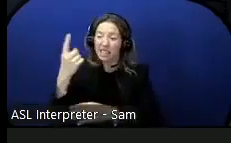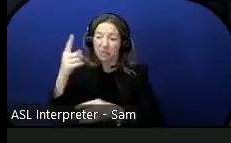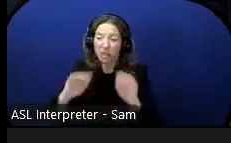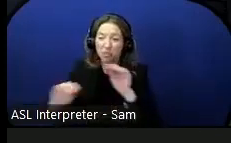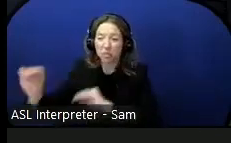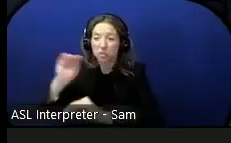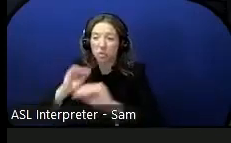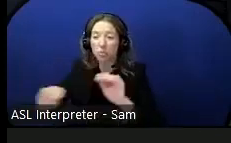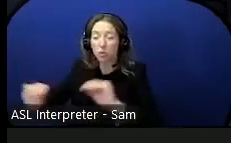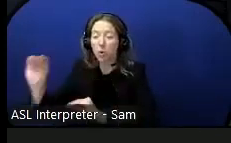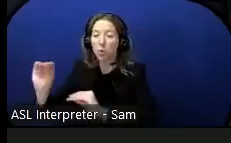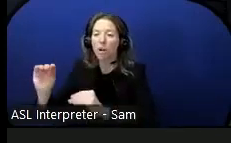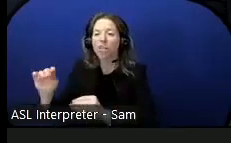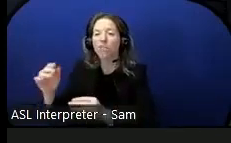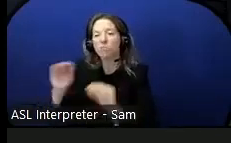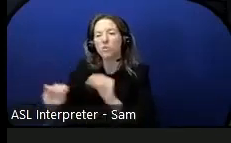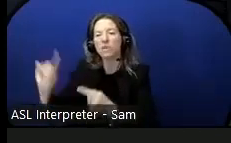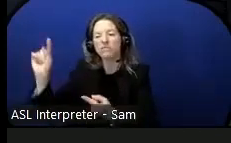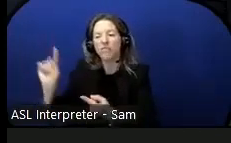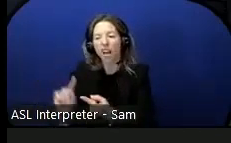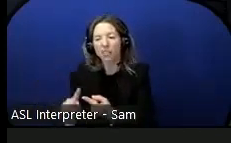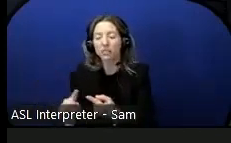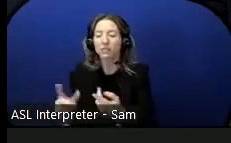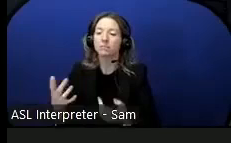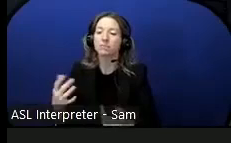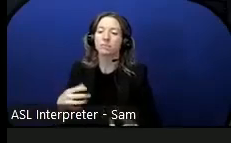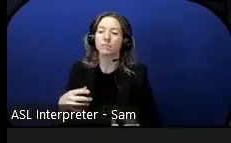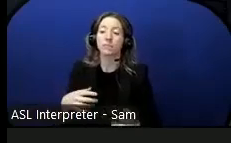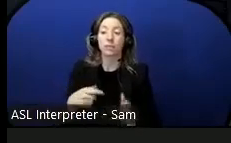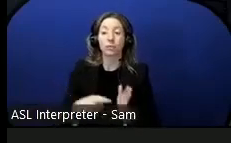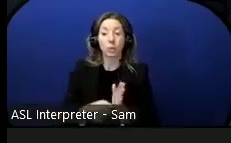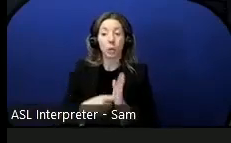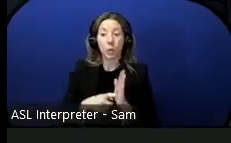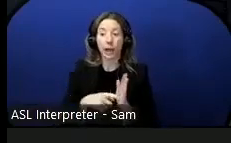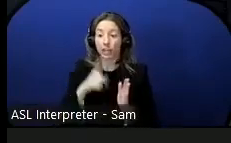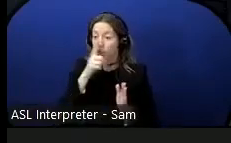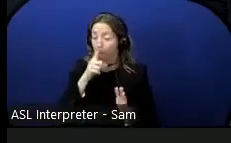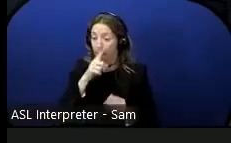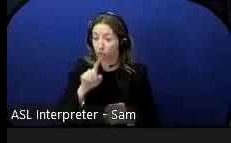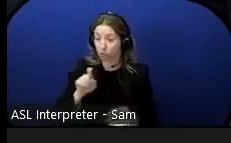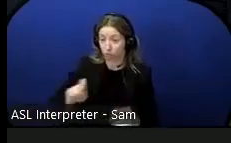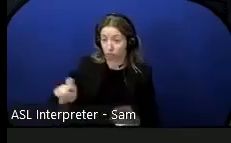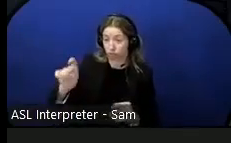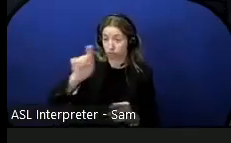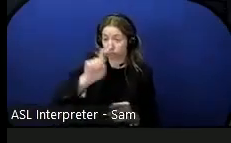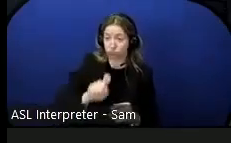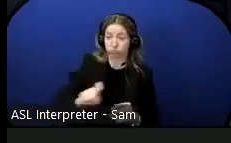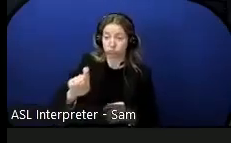that makes it easier to interact with the screen, with the interface without having to move a pointer around